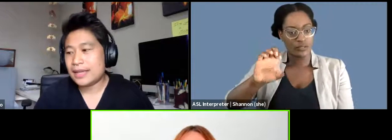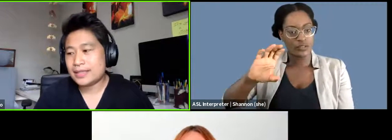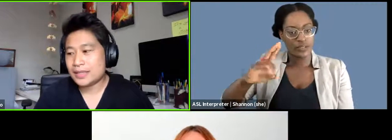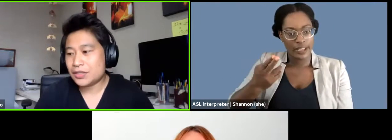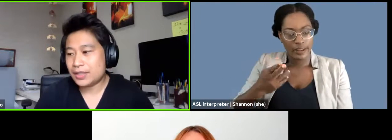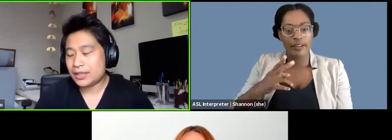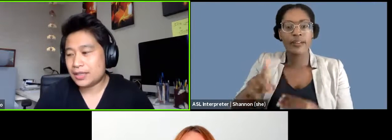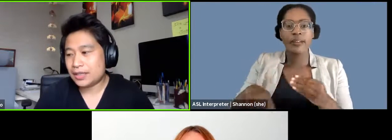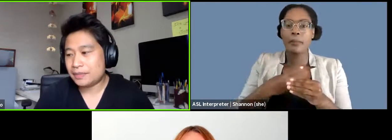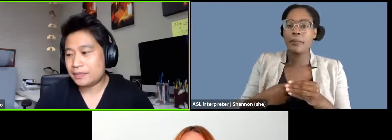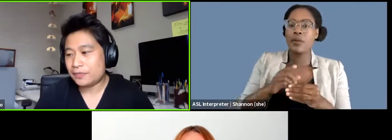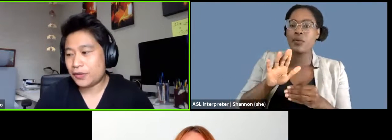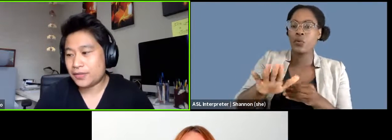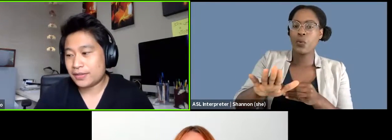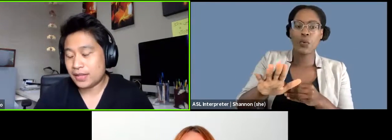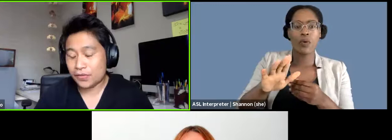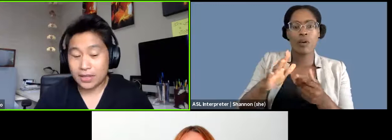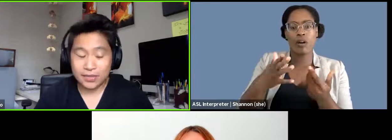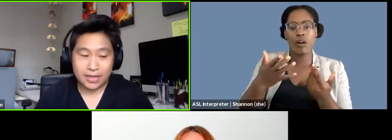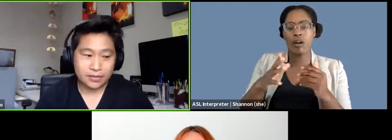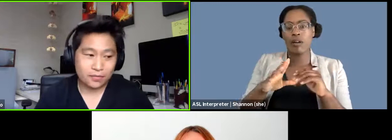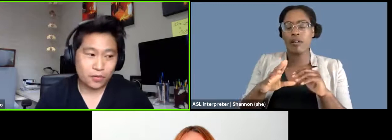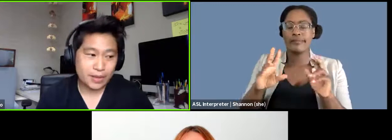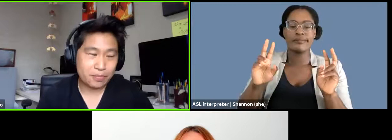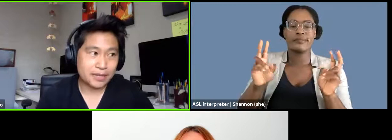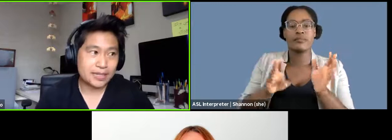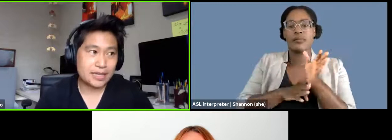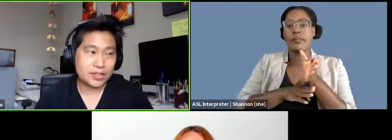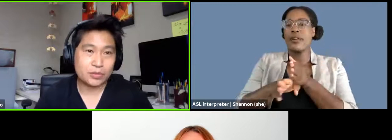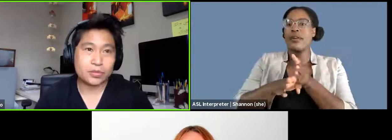TDo: Essentially, first, thank you for the invitation for that presentation. It was